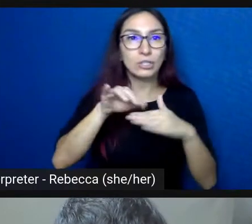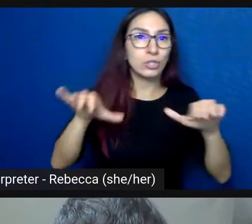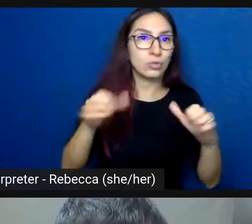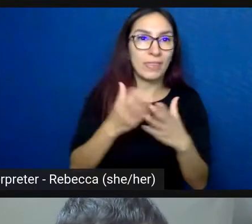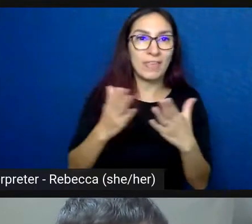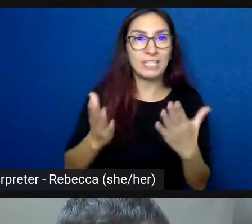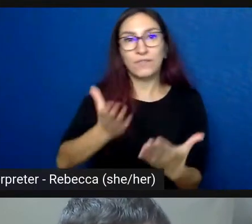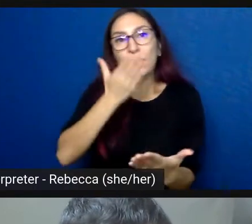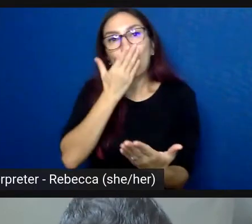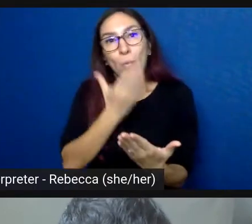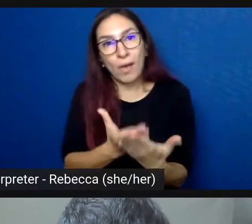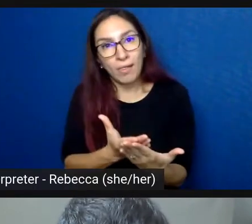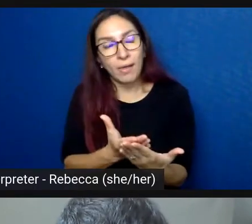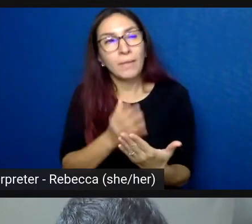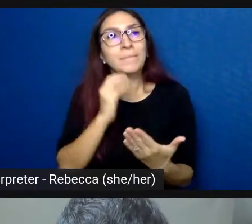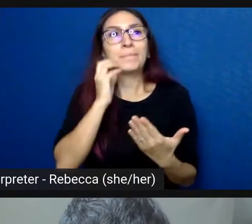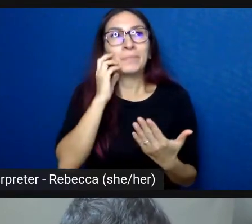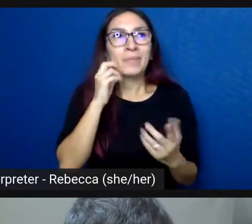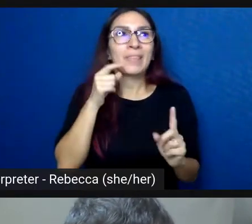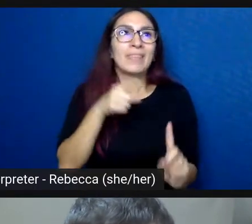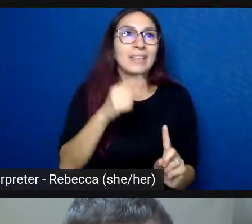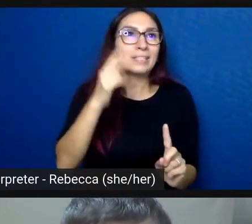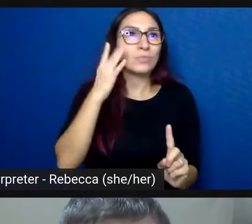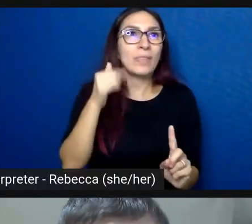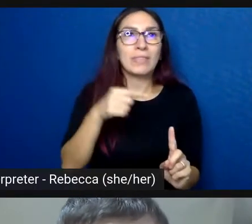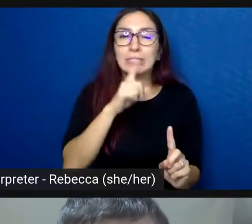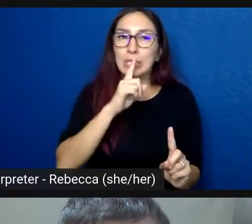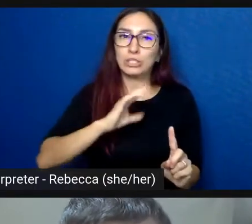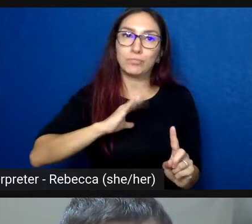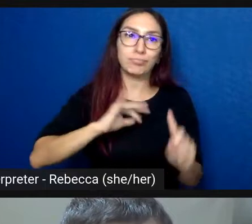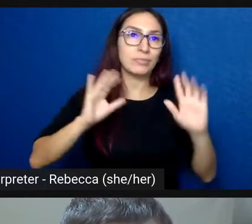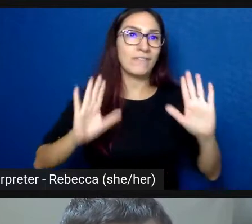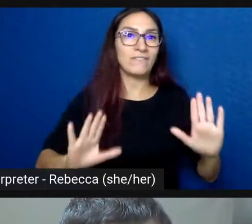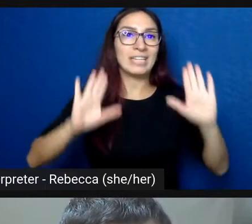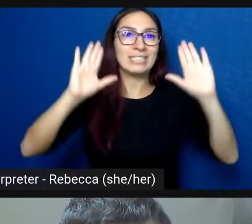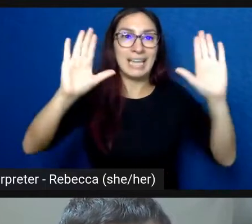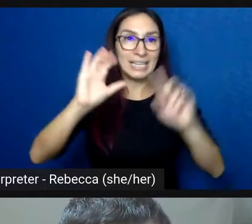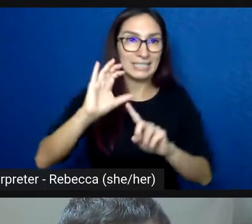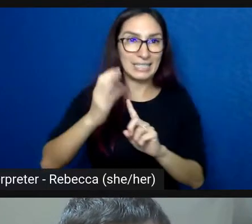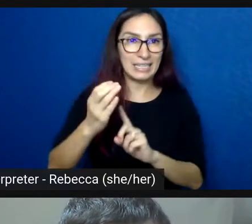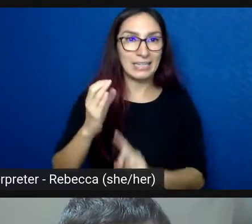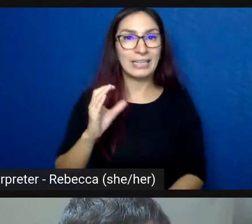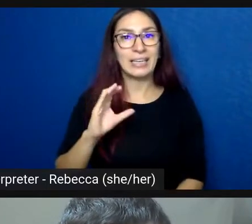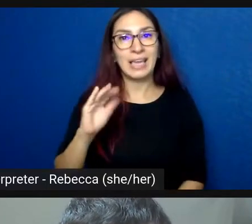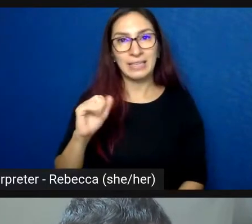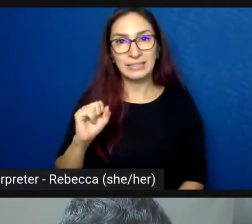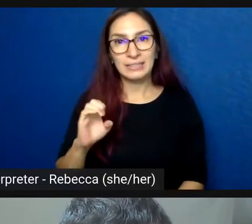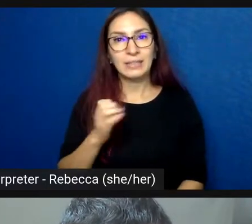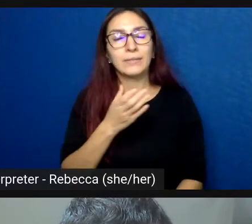why this is such a fantastic case, we're also going to talk about